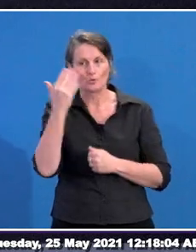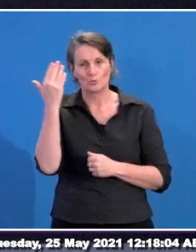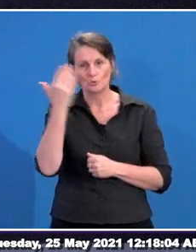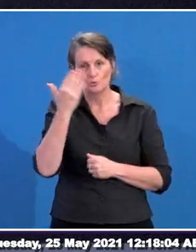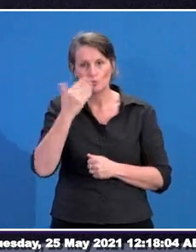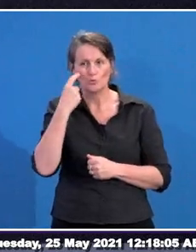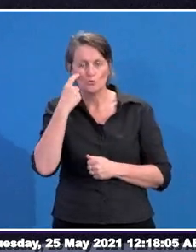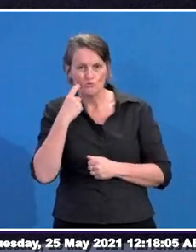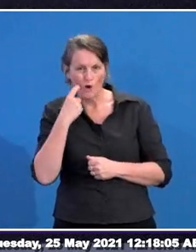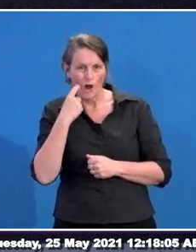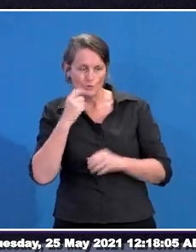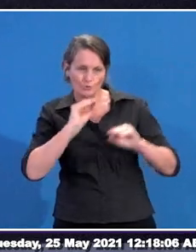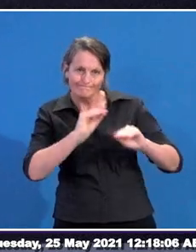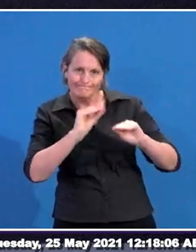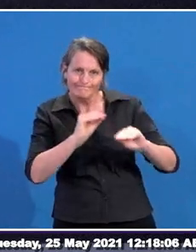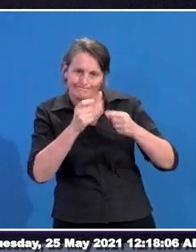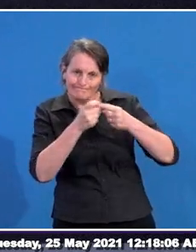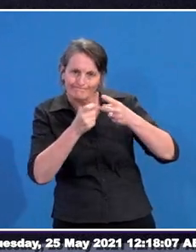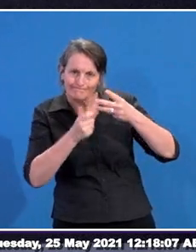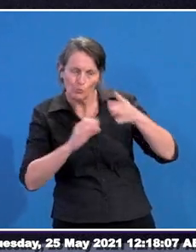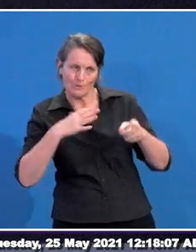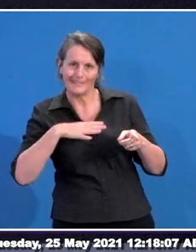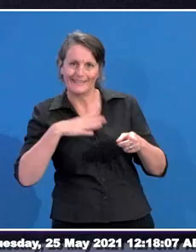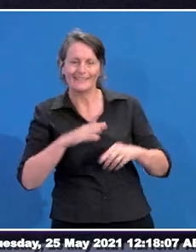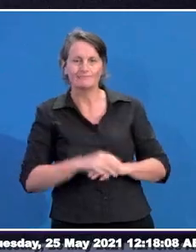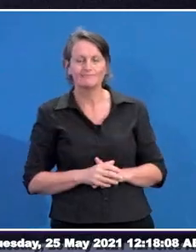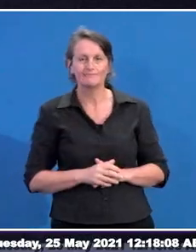the curriculum to his needs, yeah. CHAIR: Thank you.